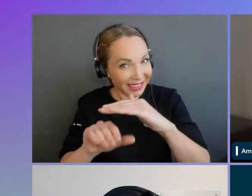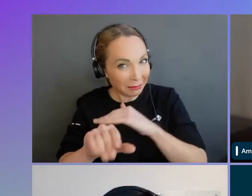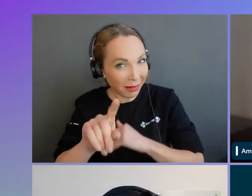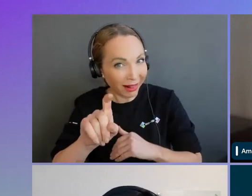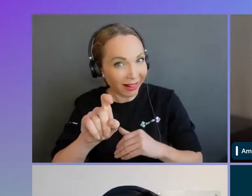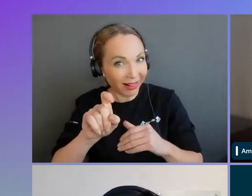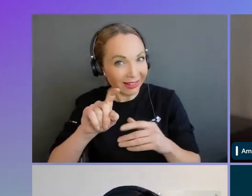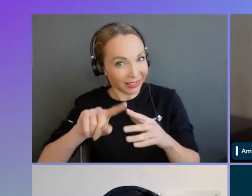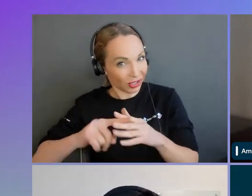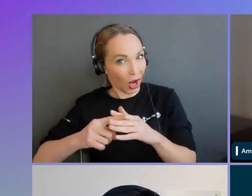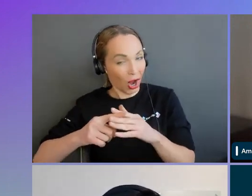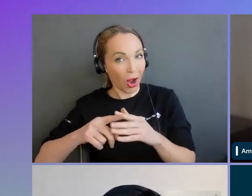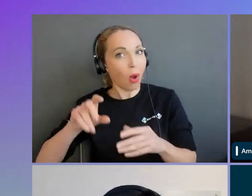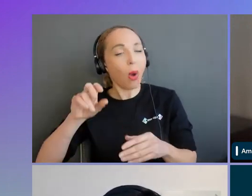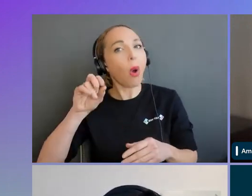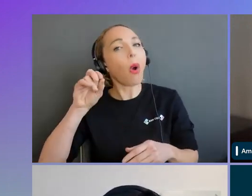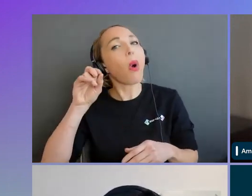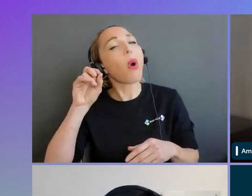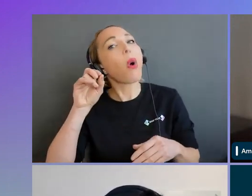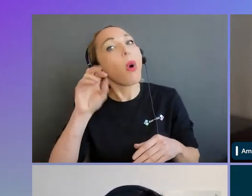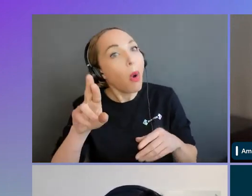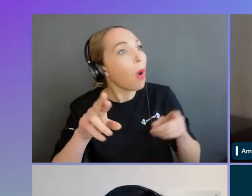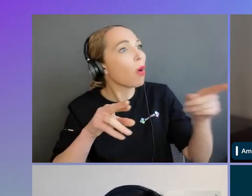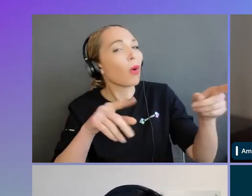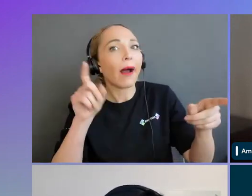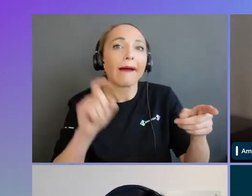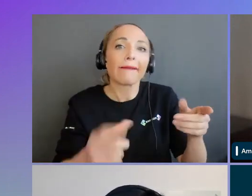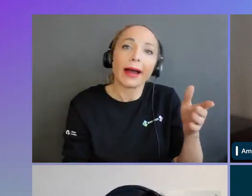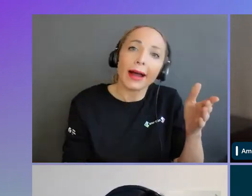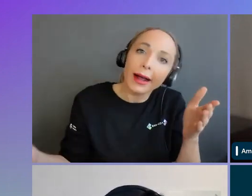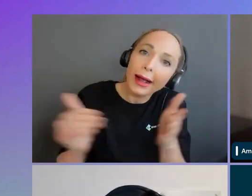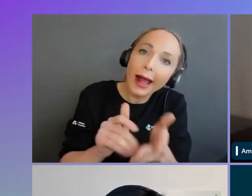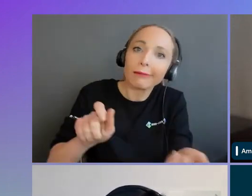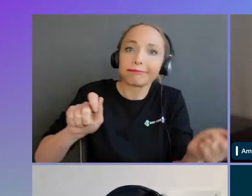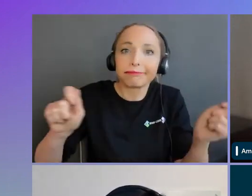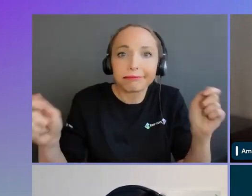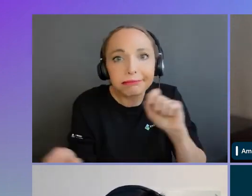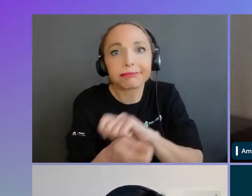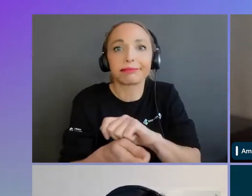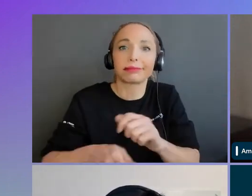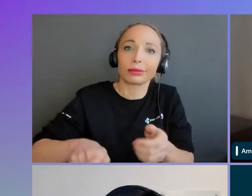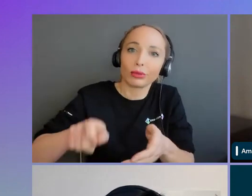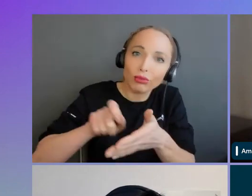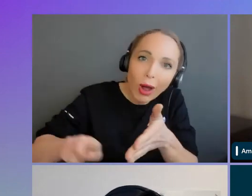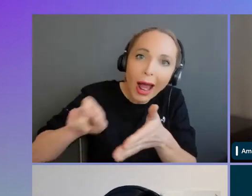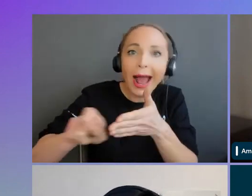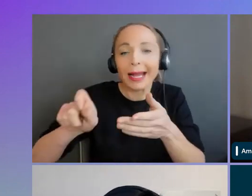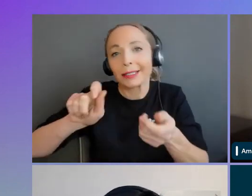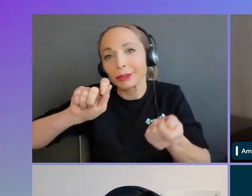ensure accessibility? That's a really good question. Um so our design system, um, we did make some improvements to our